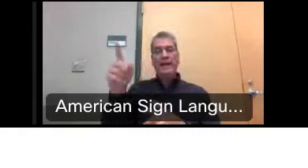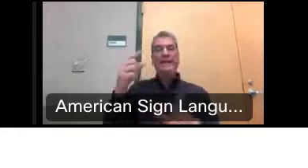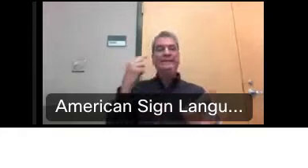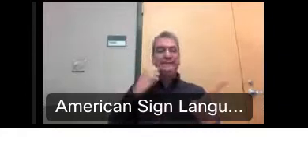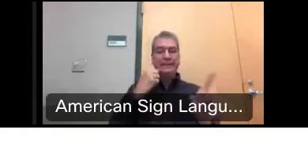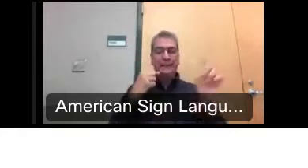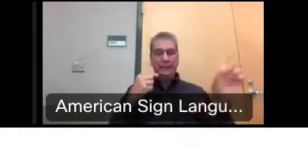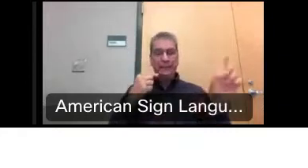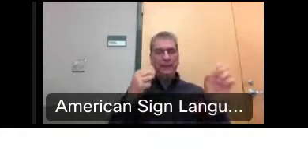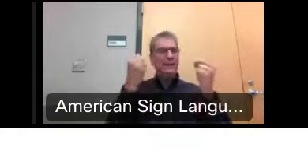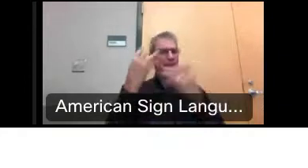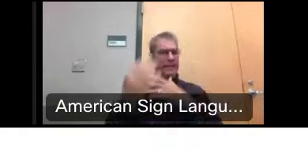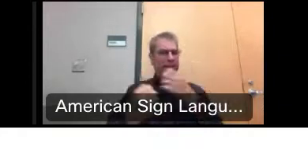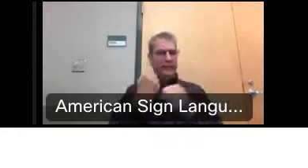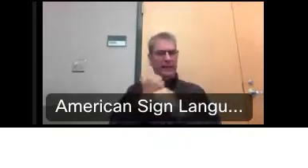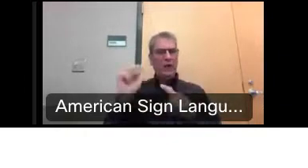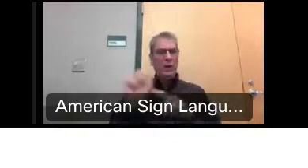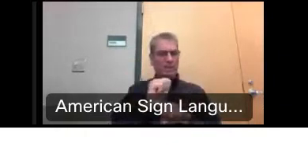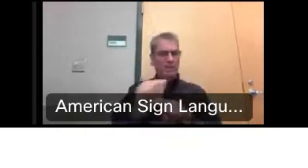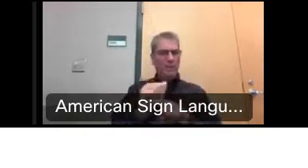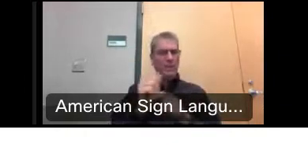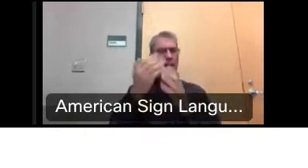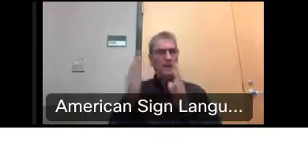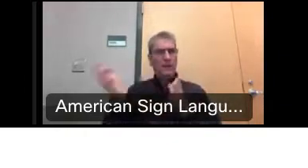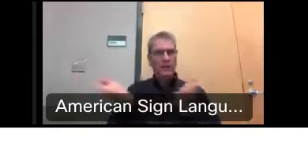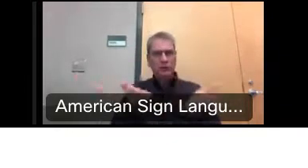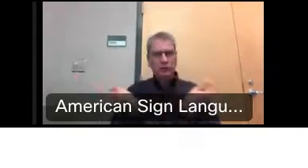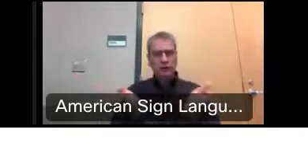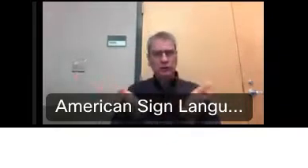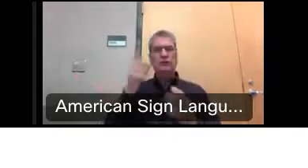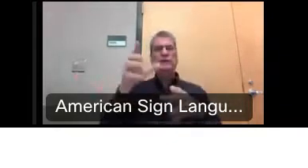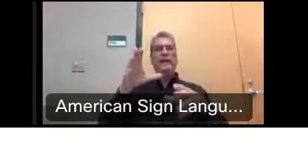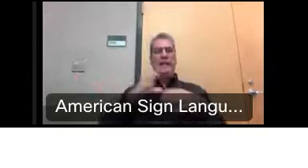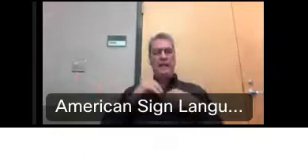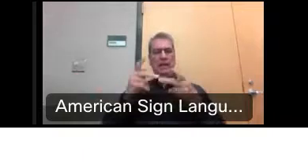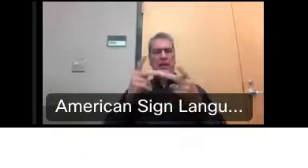After multiple years in practice in public service, he accepted a position as vice president